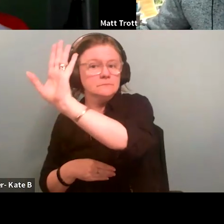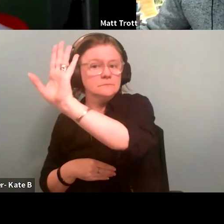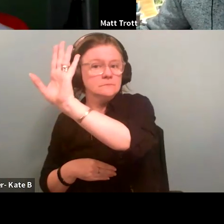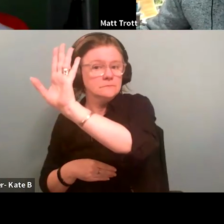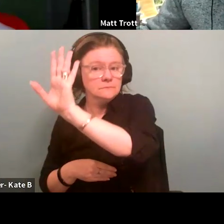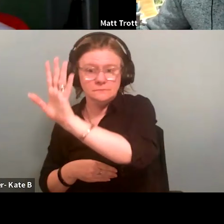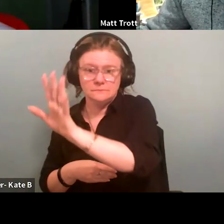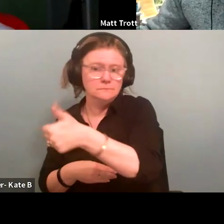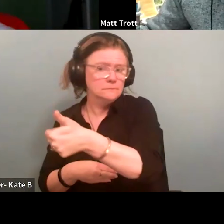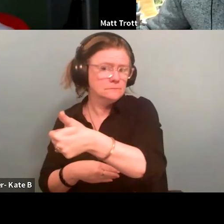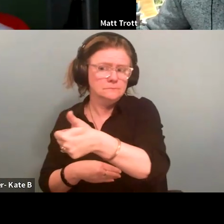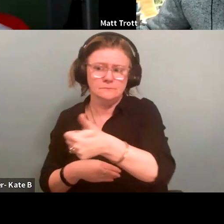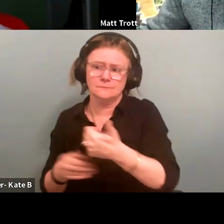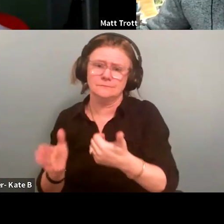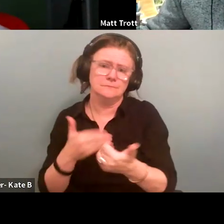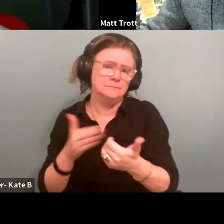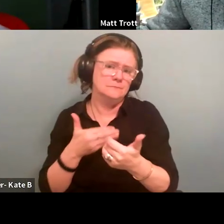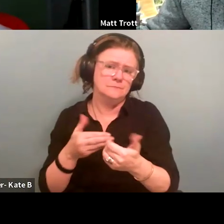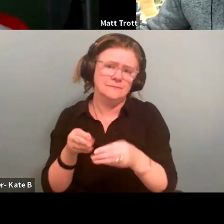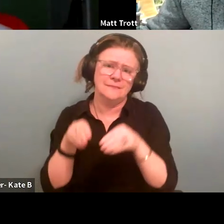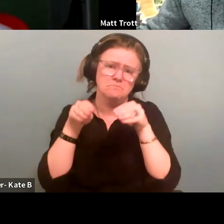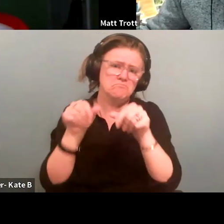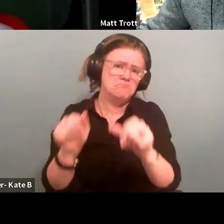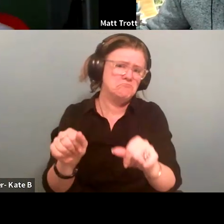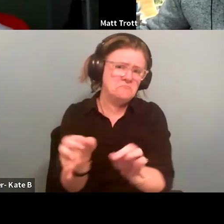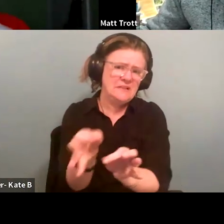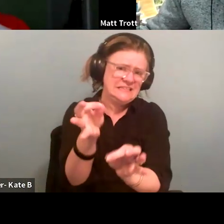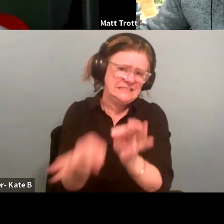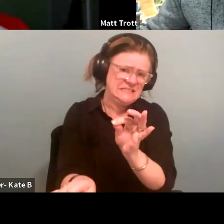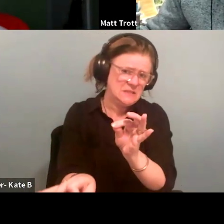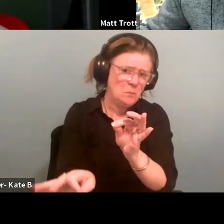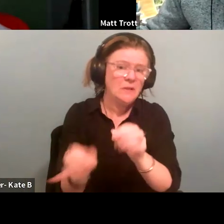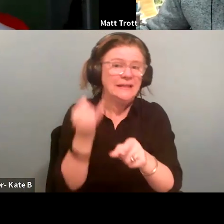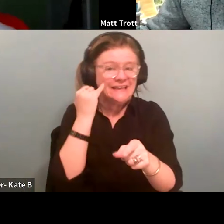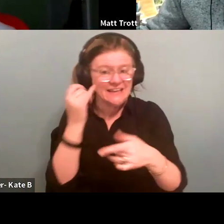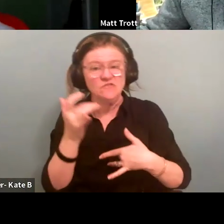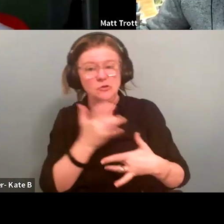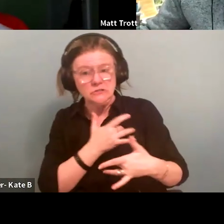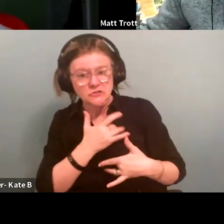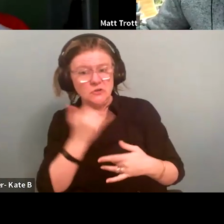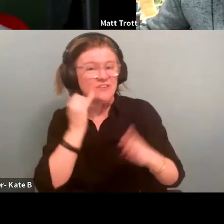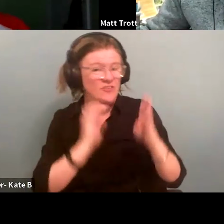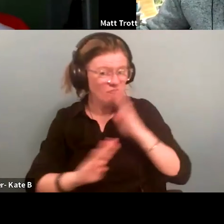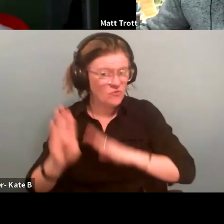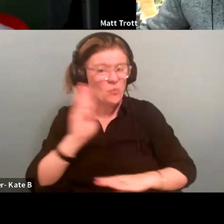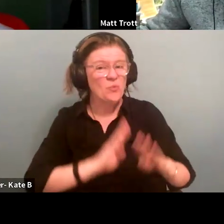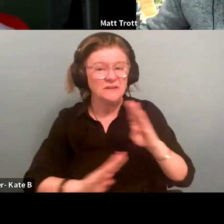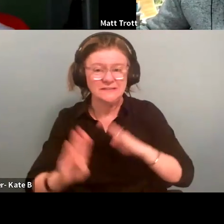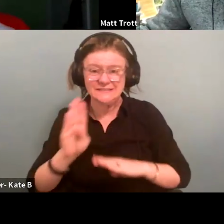So it really is very easy to voice your concerns. And as Matt said, it's everybody's job